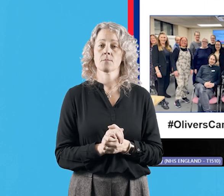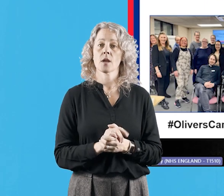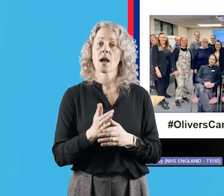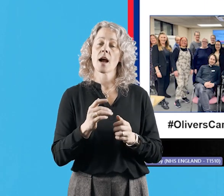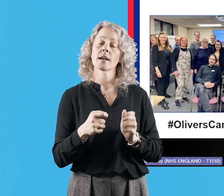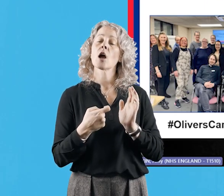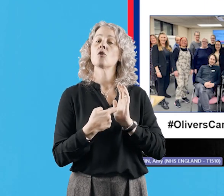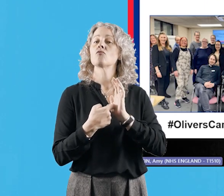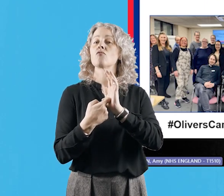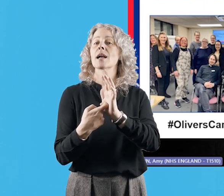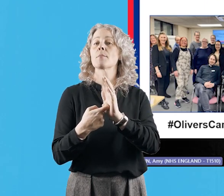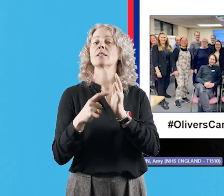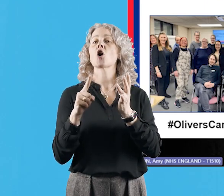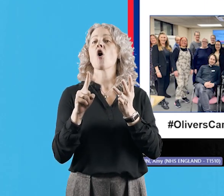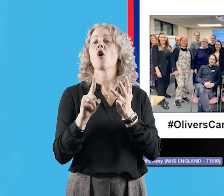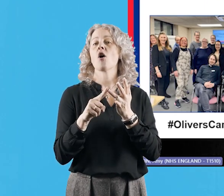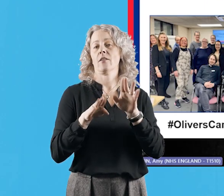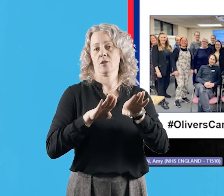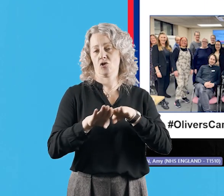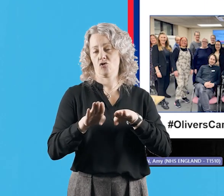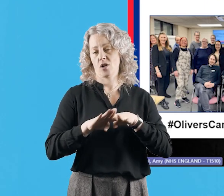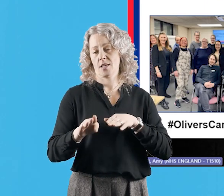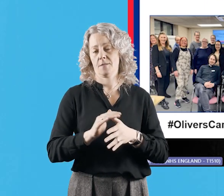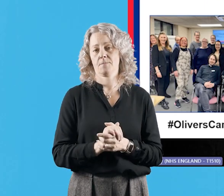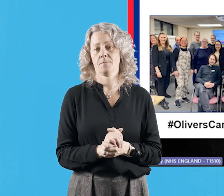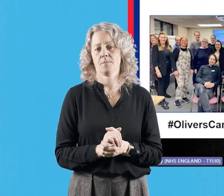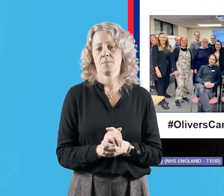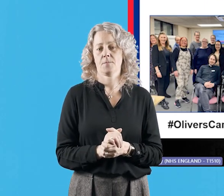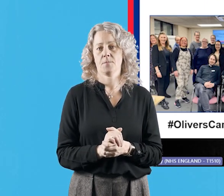and it recommends Oliver's training because it it actually